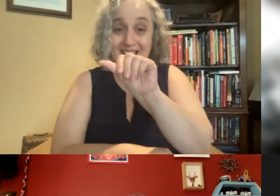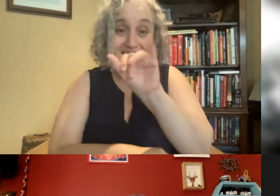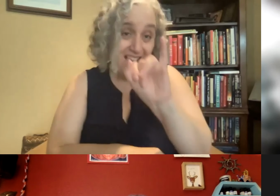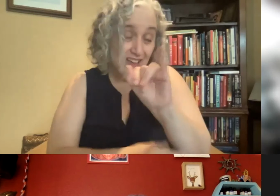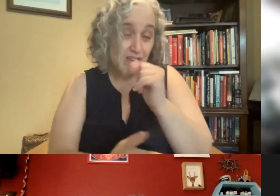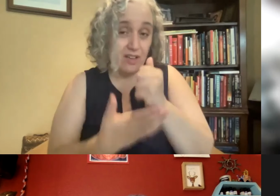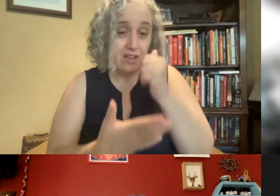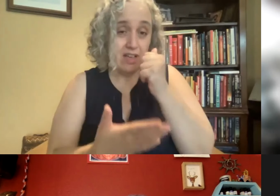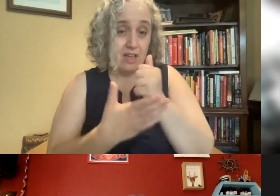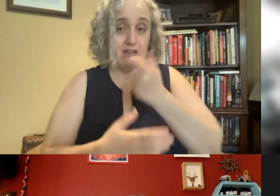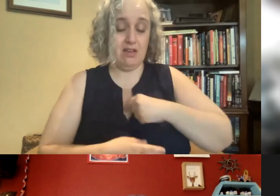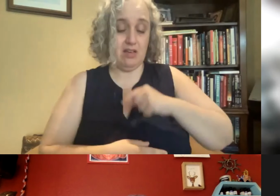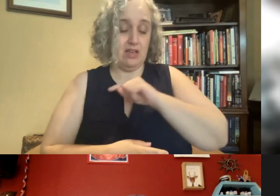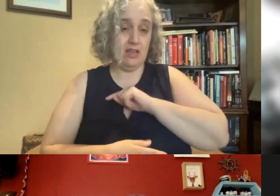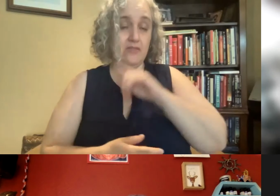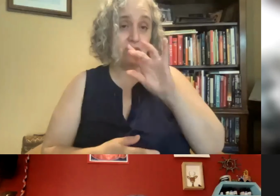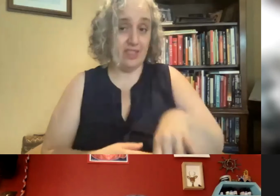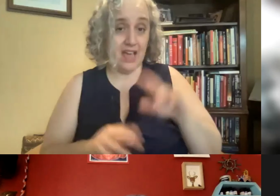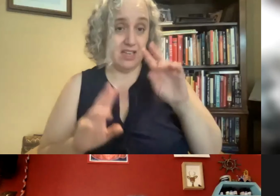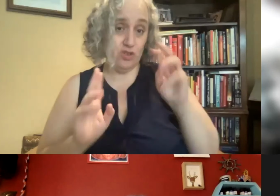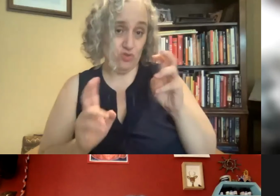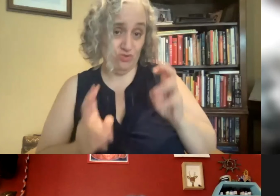us for such kind of issues?